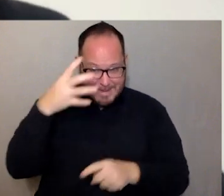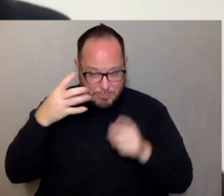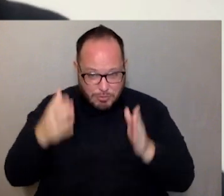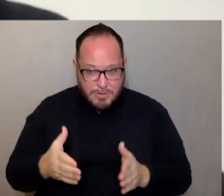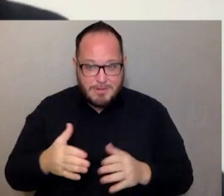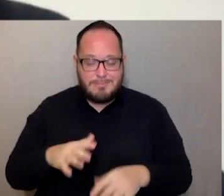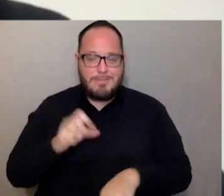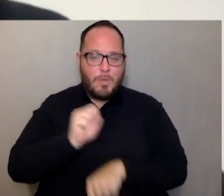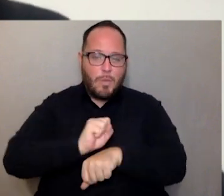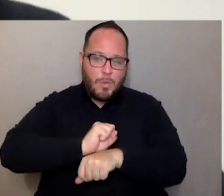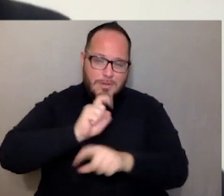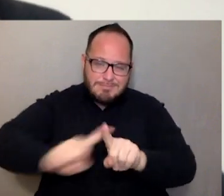RESTAURANTS, AND SO MANY OTHER ESSENTIAL INDUSTRIES, WE DEPEND